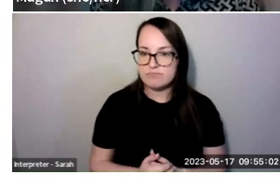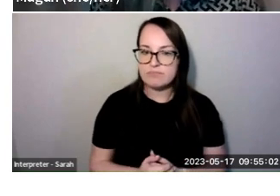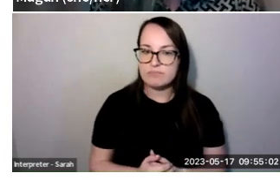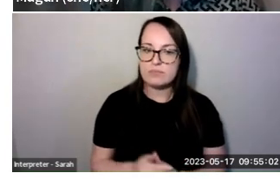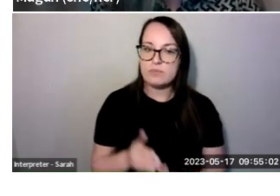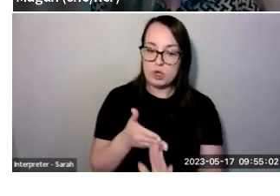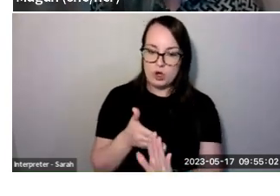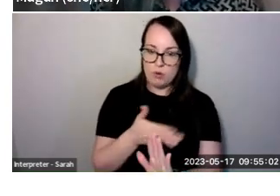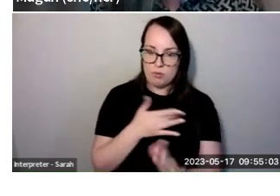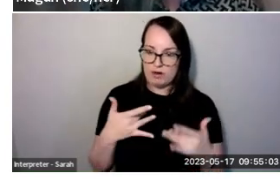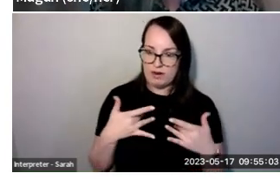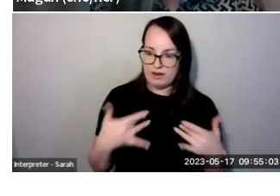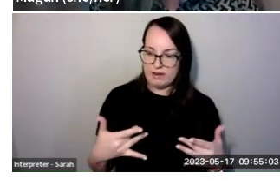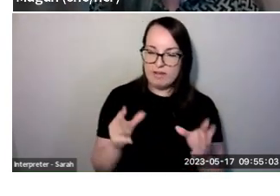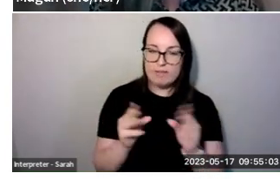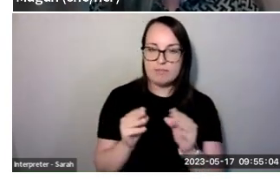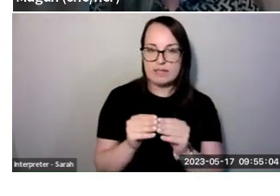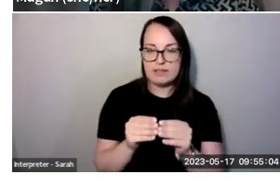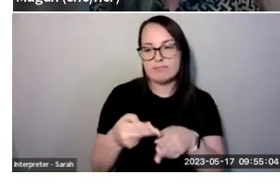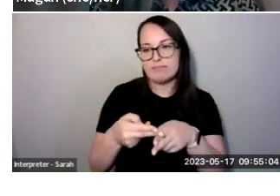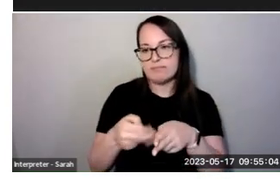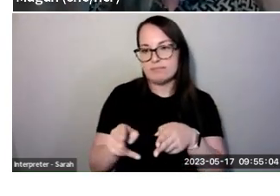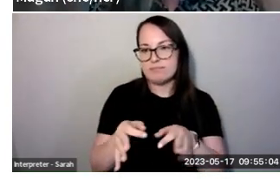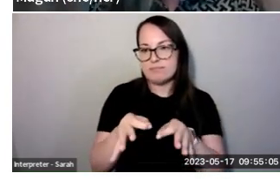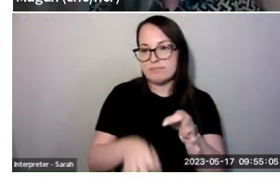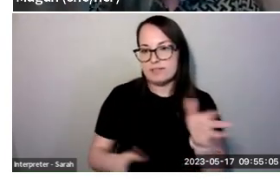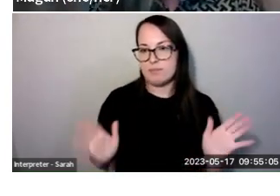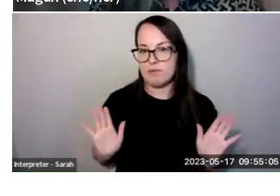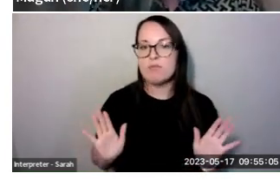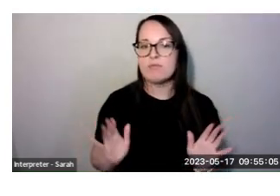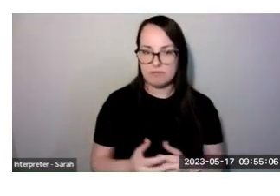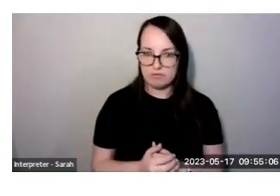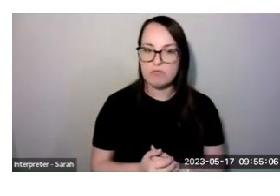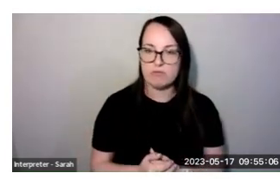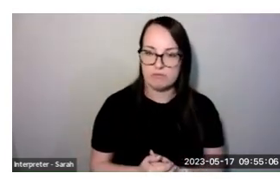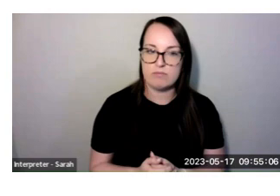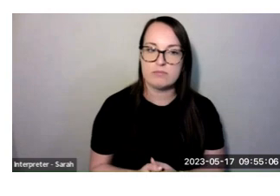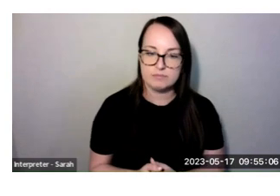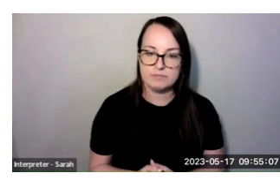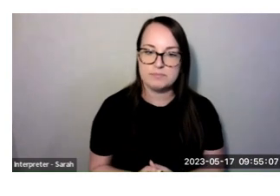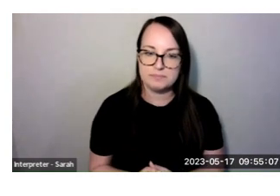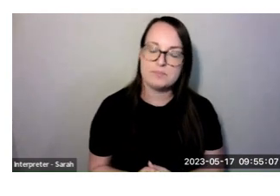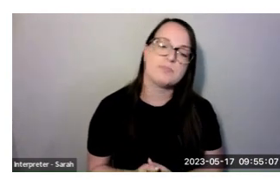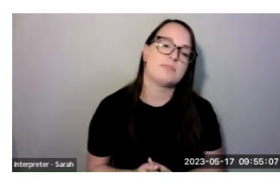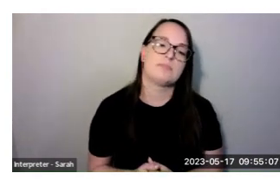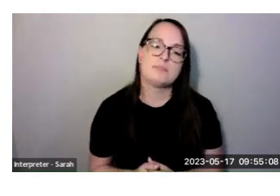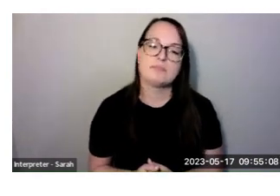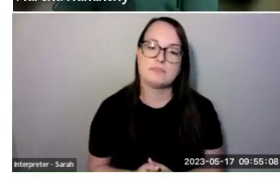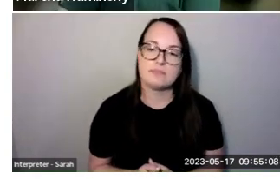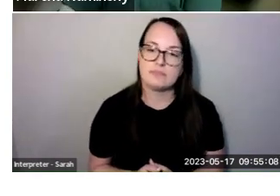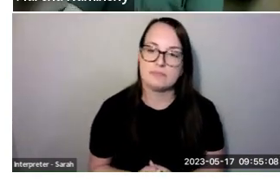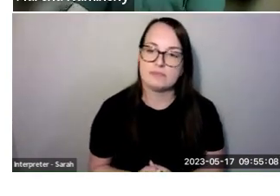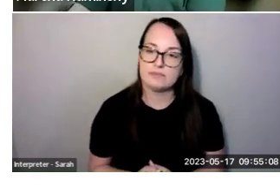We would love for everyone to have a sign that says that. Pre-event meeting, super simple.